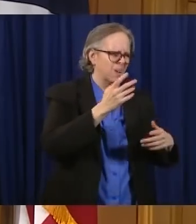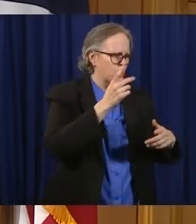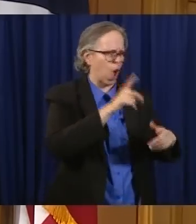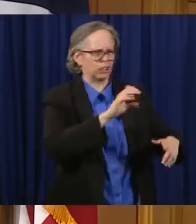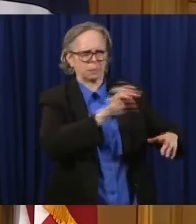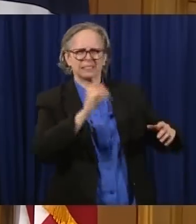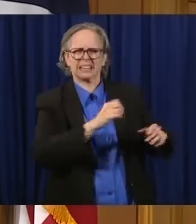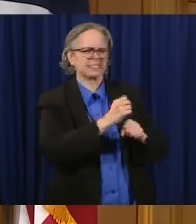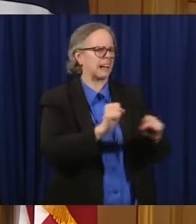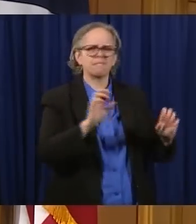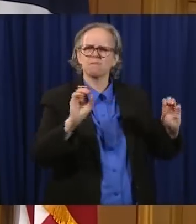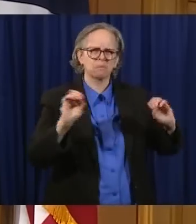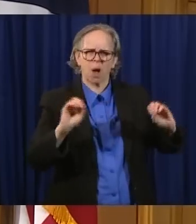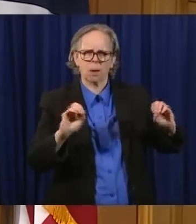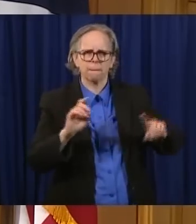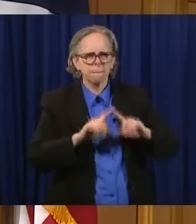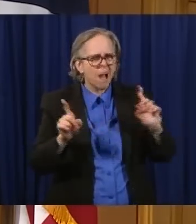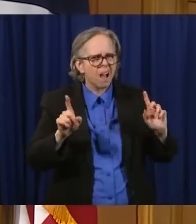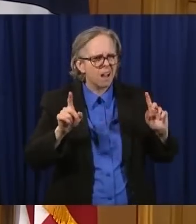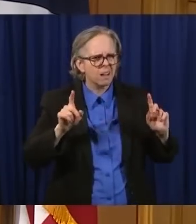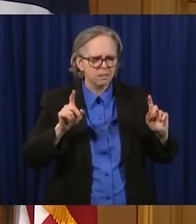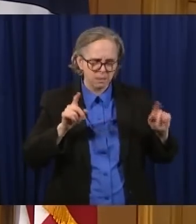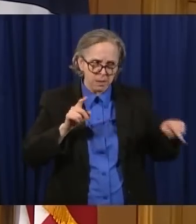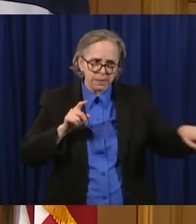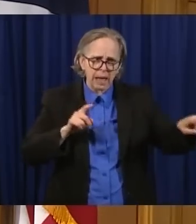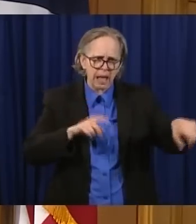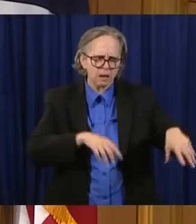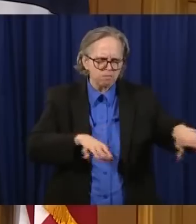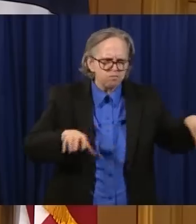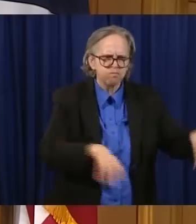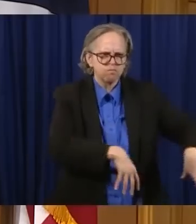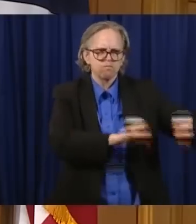WE HAVE TO MAKE SURE THEY CAN